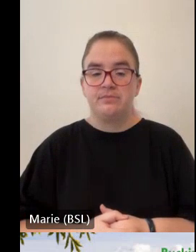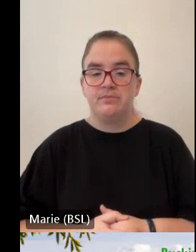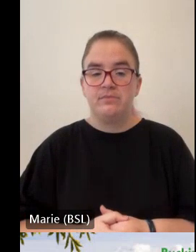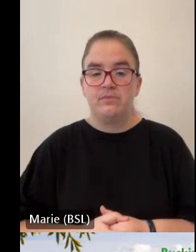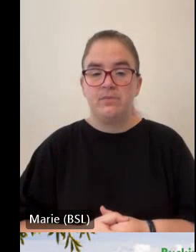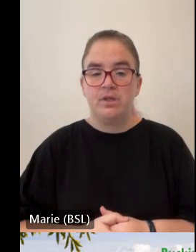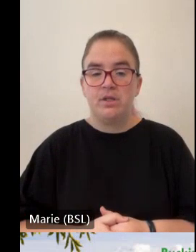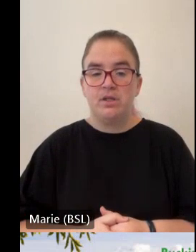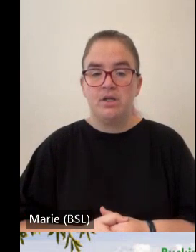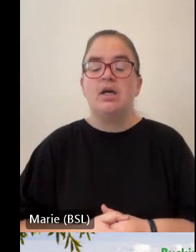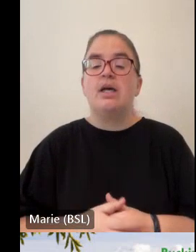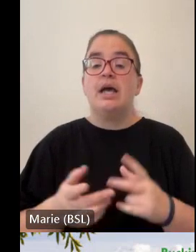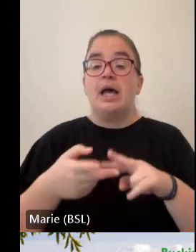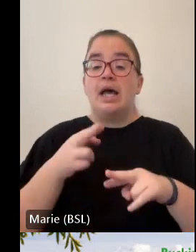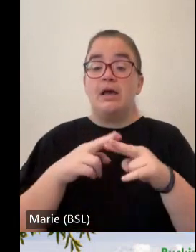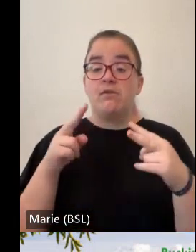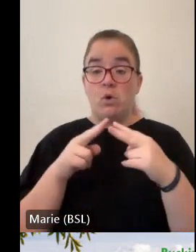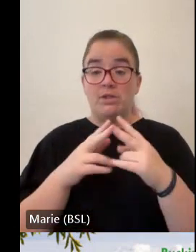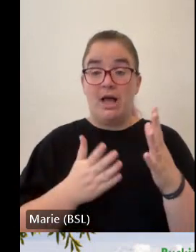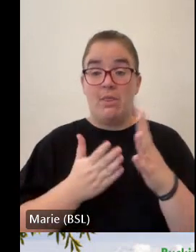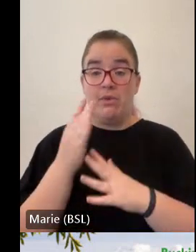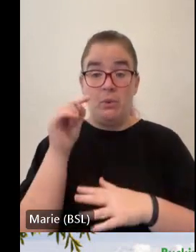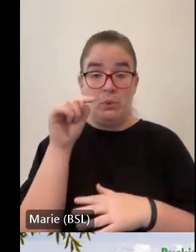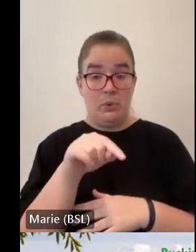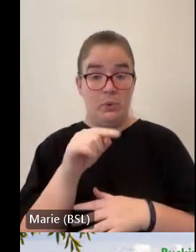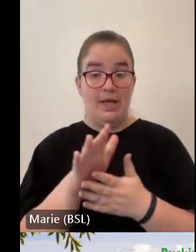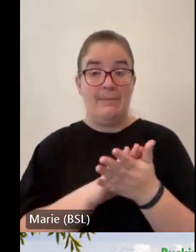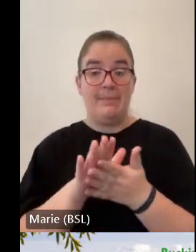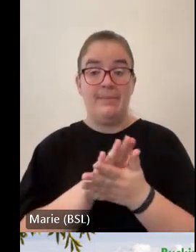If you contact us via that means, then if you would like us